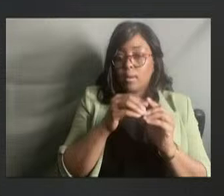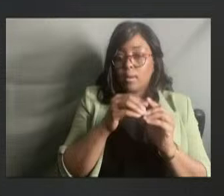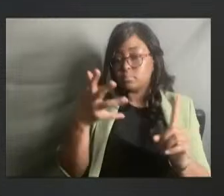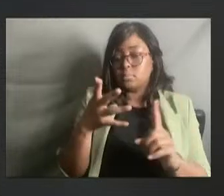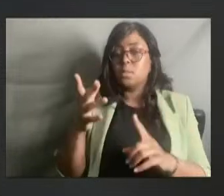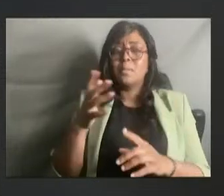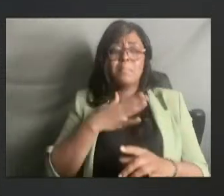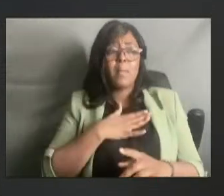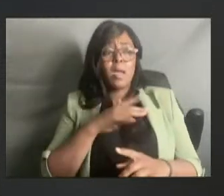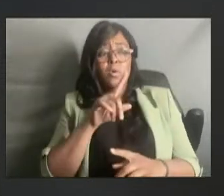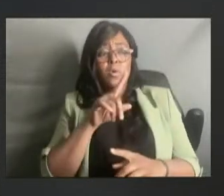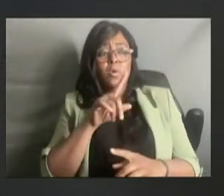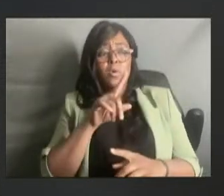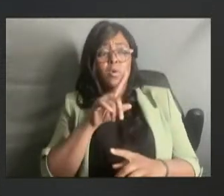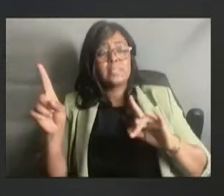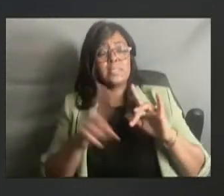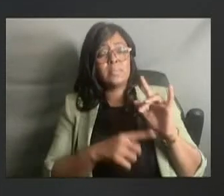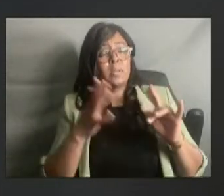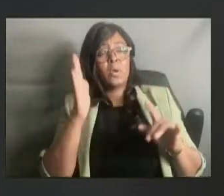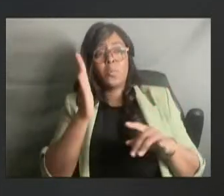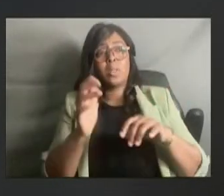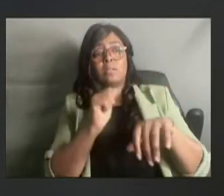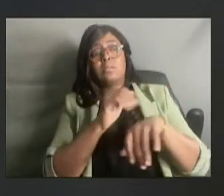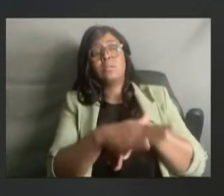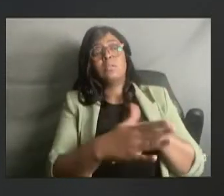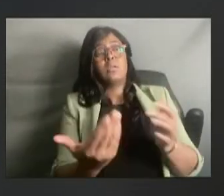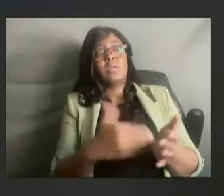skipped. So sending again. Oh,